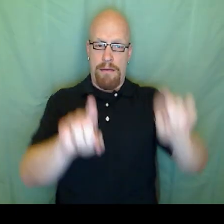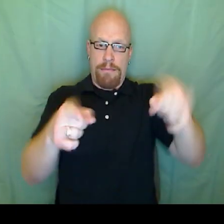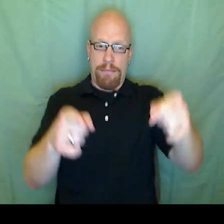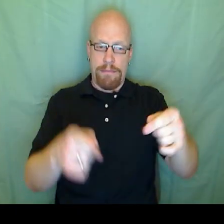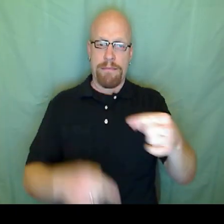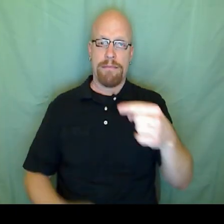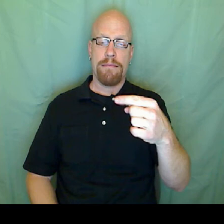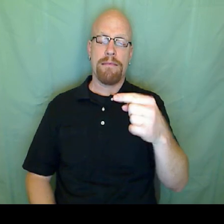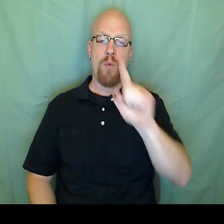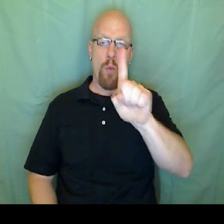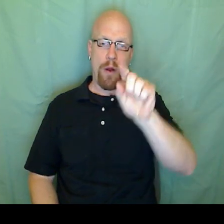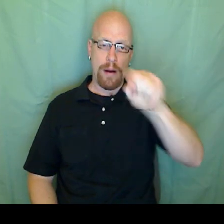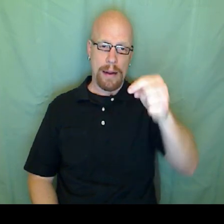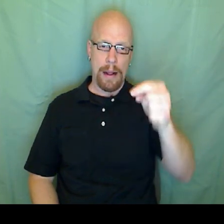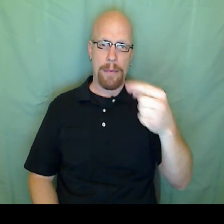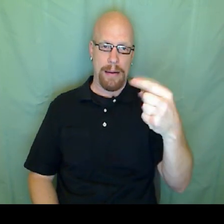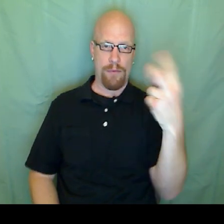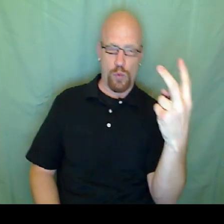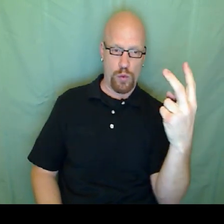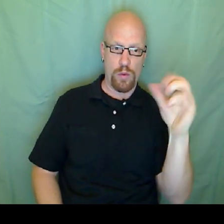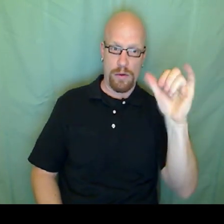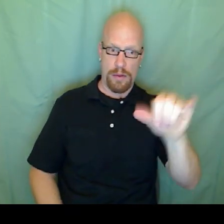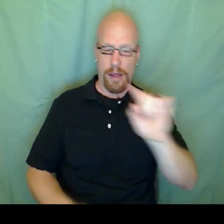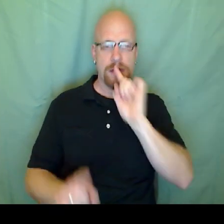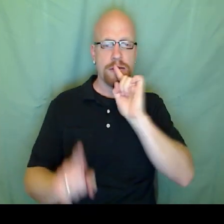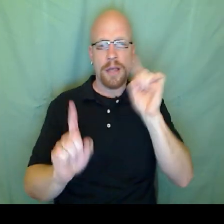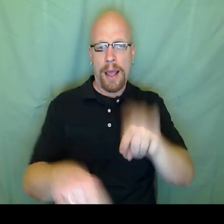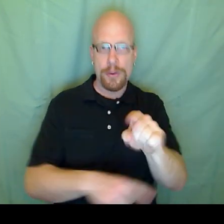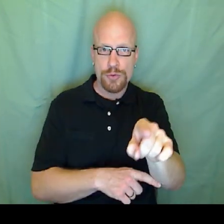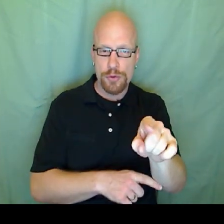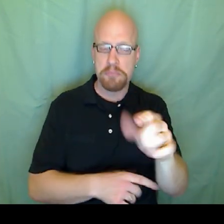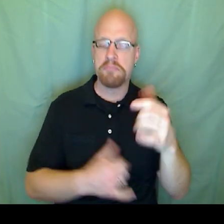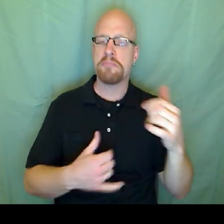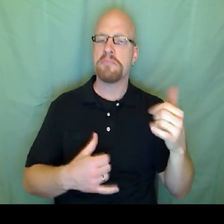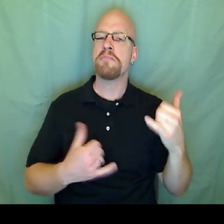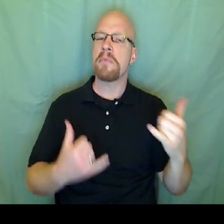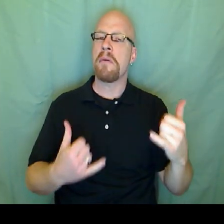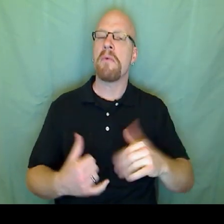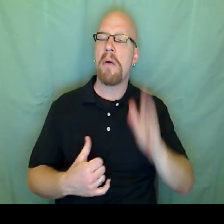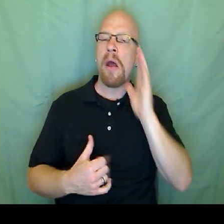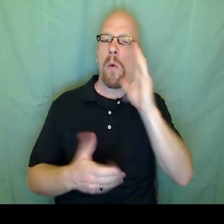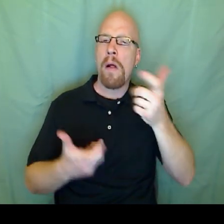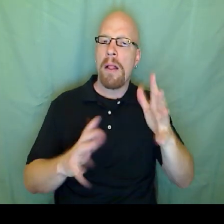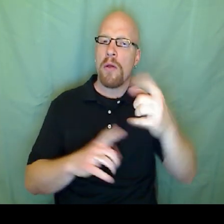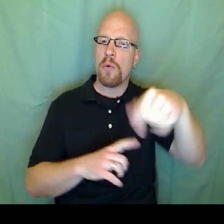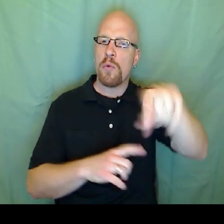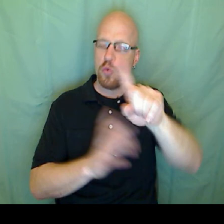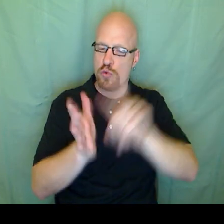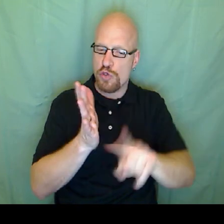So, this co ordered pair, one comma negative two is our answer for the system.